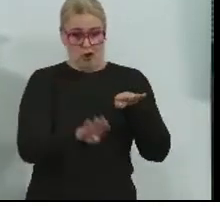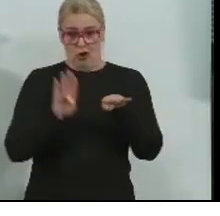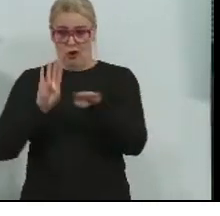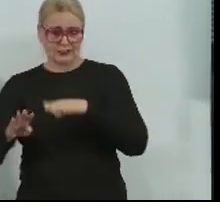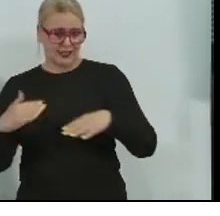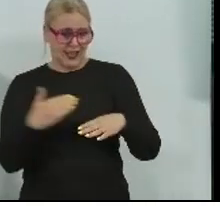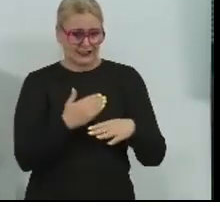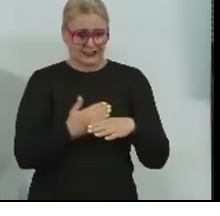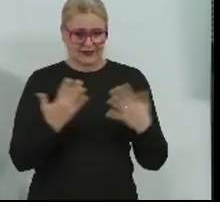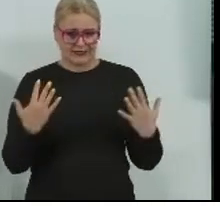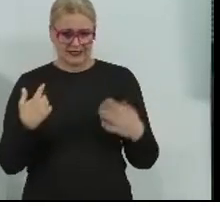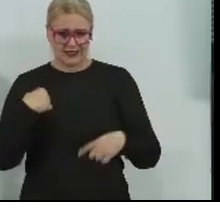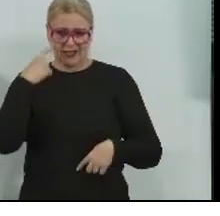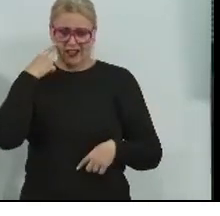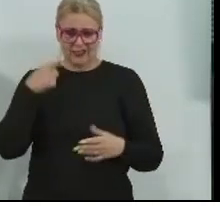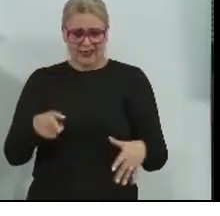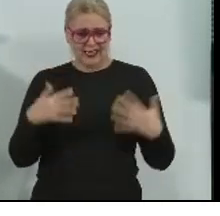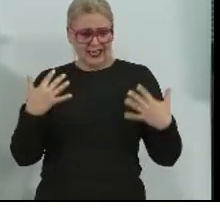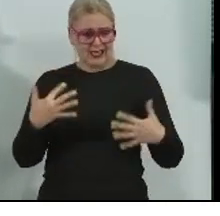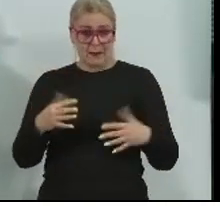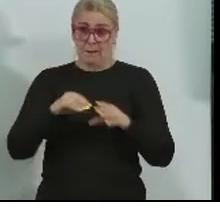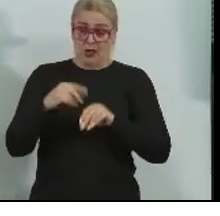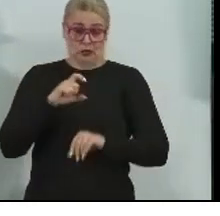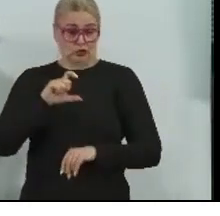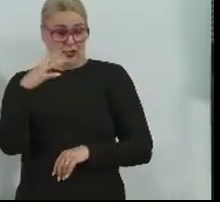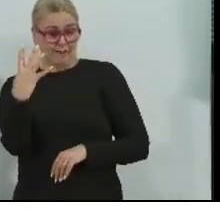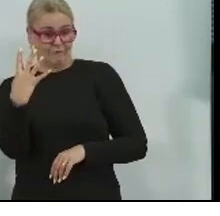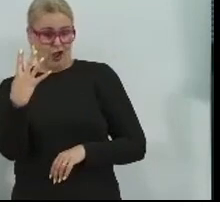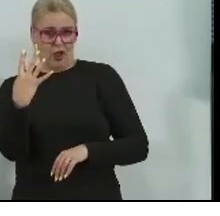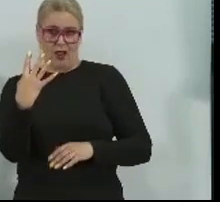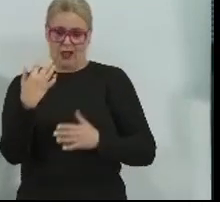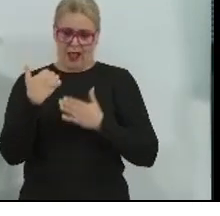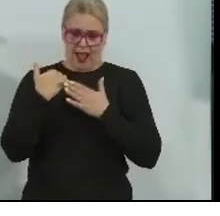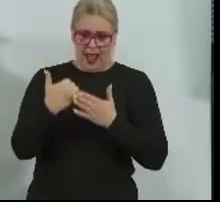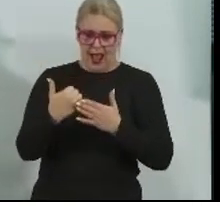within the, within the UK in particular. But clearly it's has a global influence.